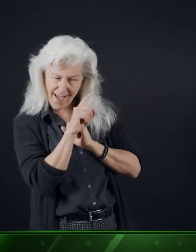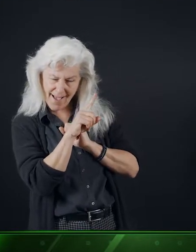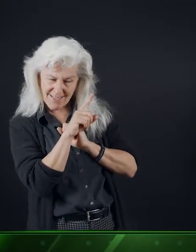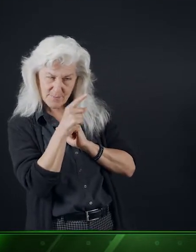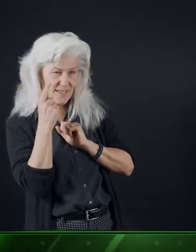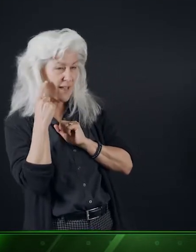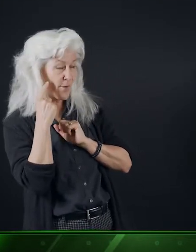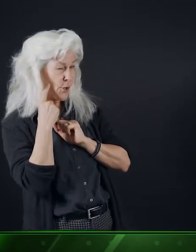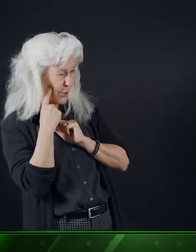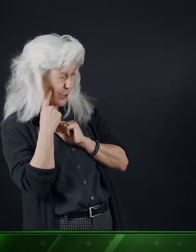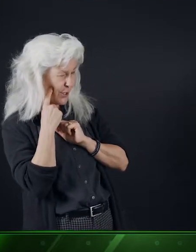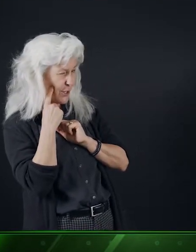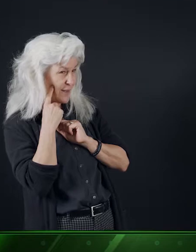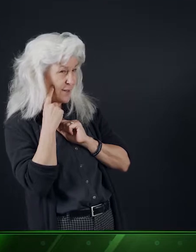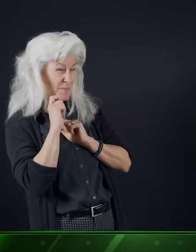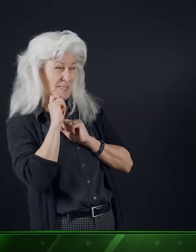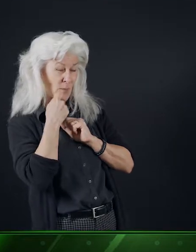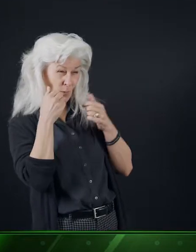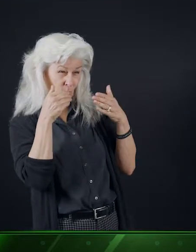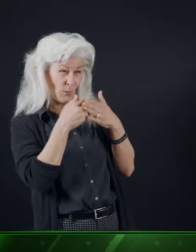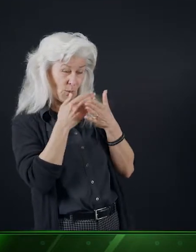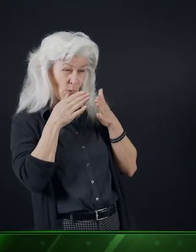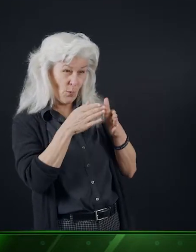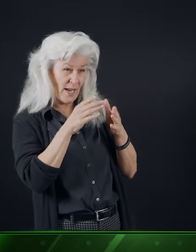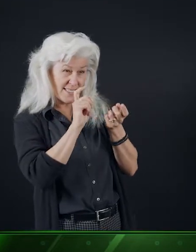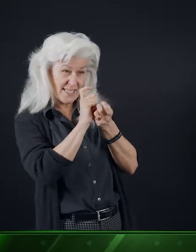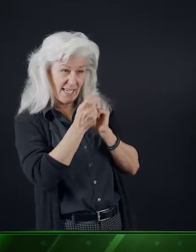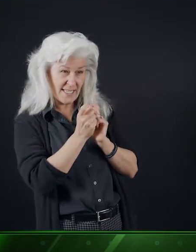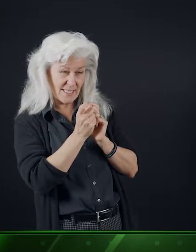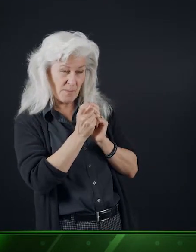some cool new ways to customize your Spartan. Can you share some of those details?